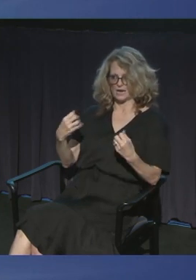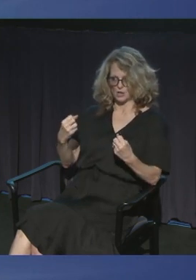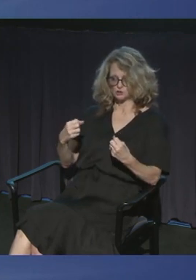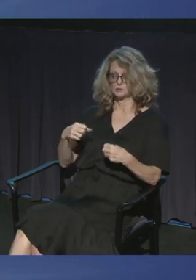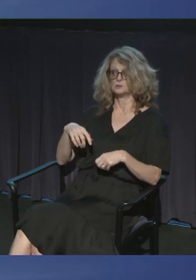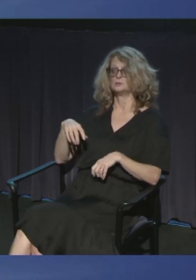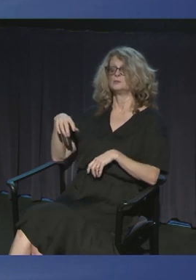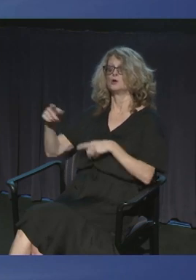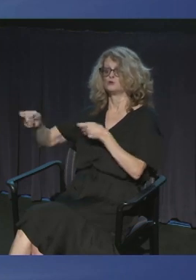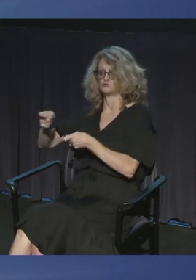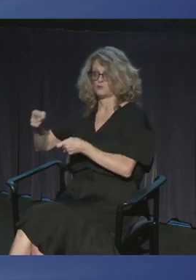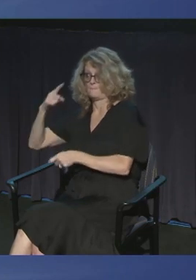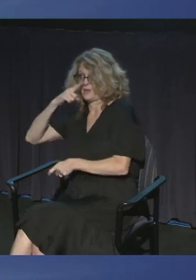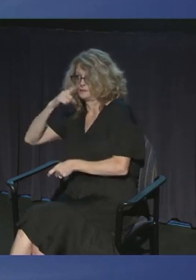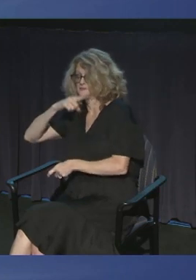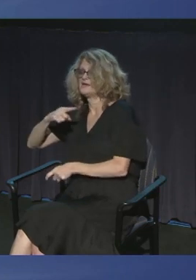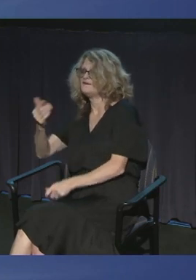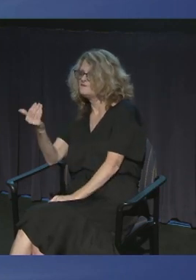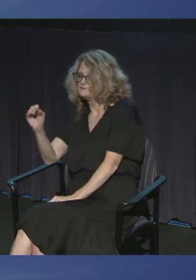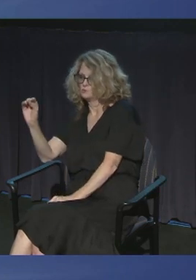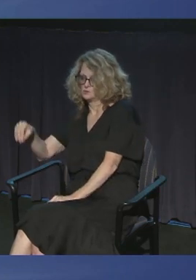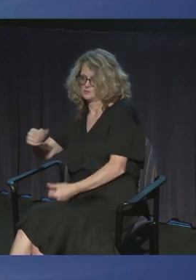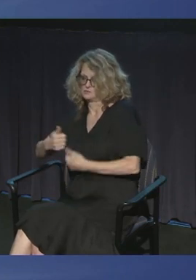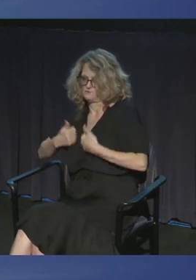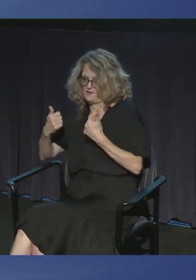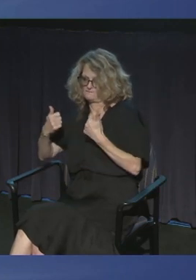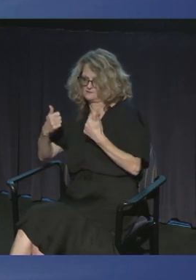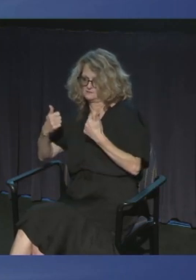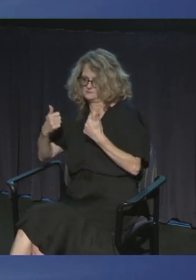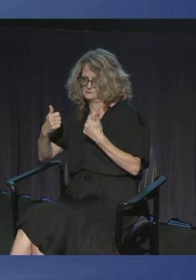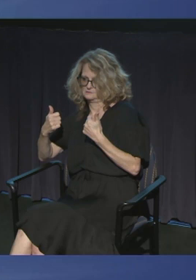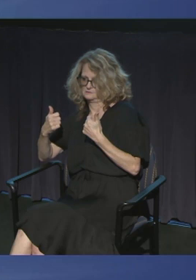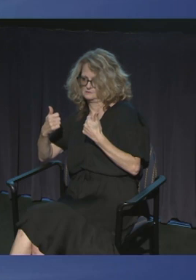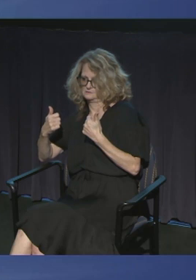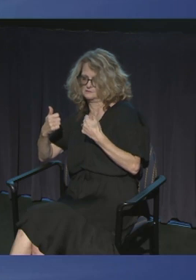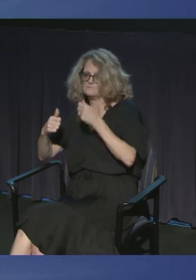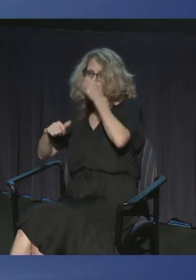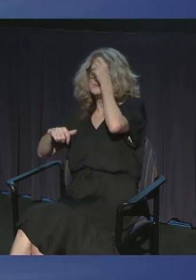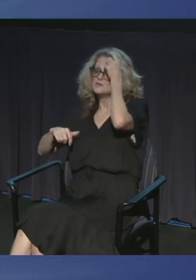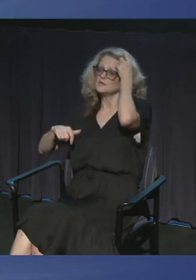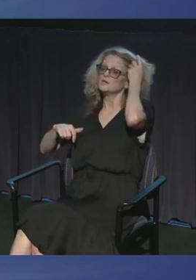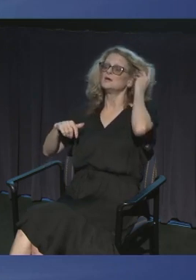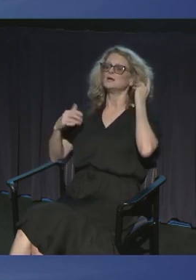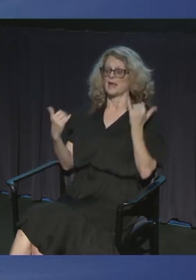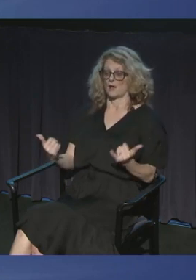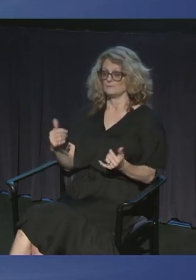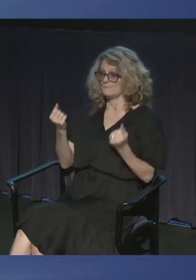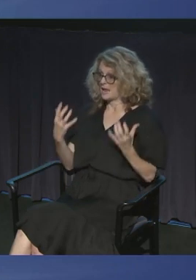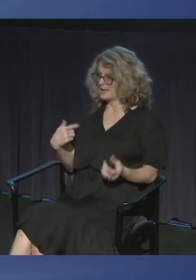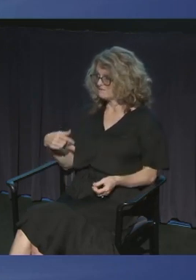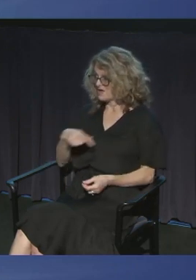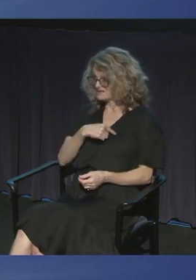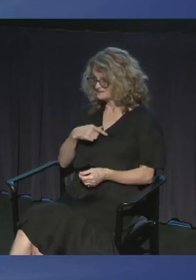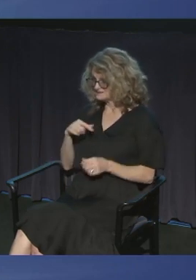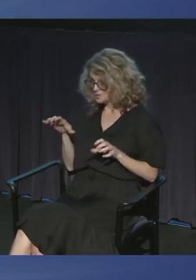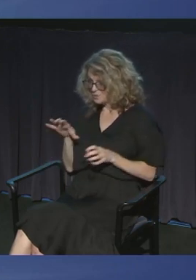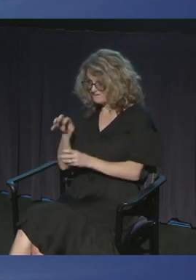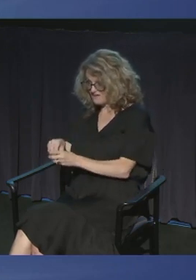DAMAGE AND THESE MICE DID NOT RECEIVE ANYTHING EXCEPT MY RADIATION. CONTROL MICE, 15%